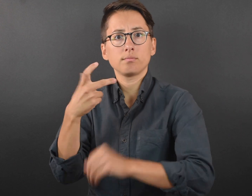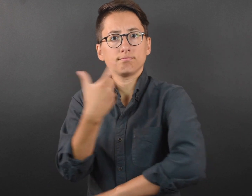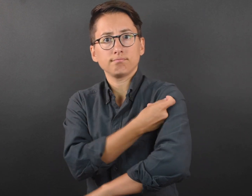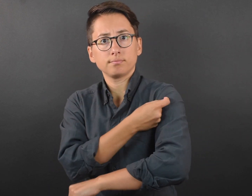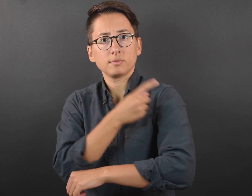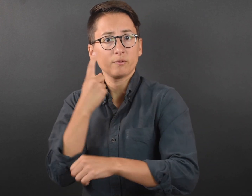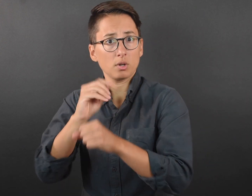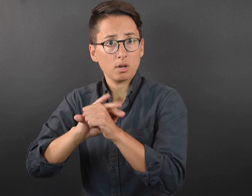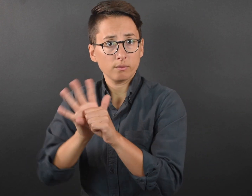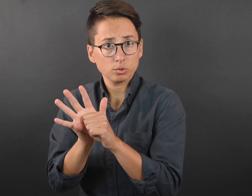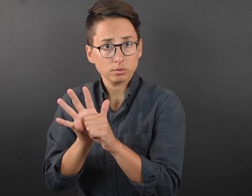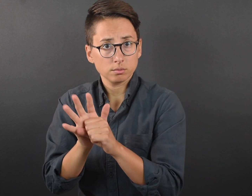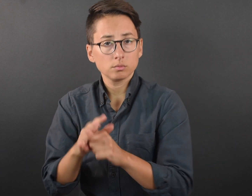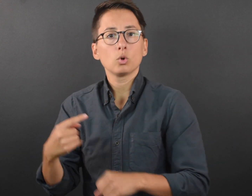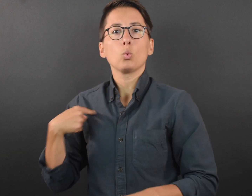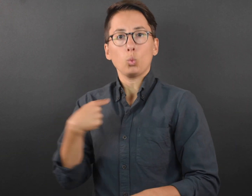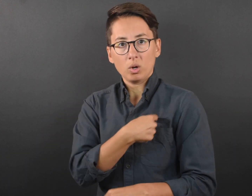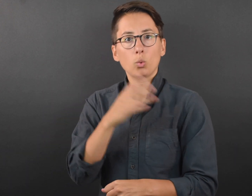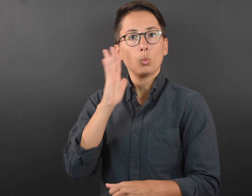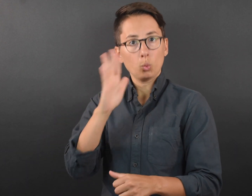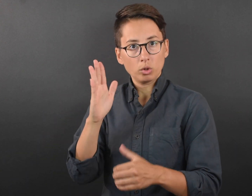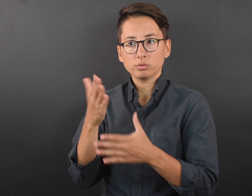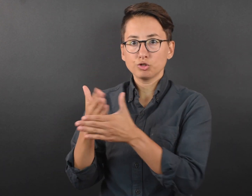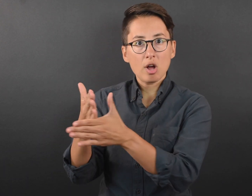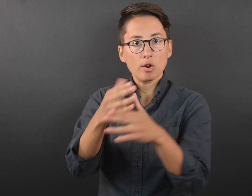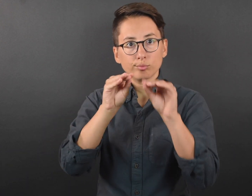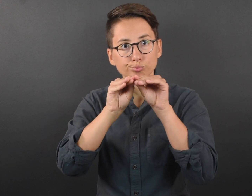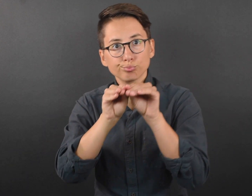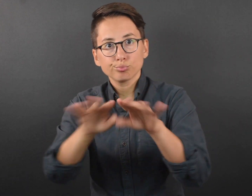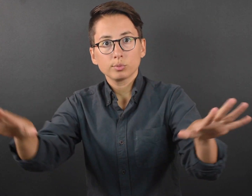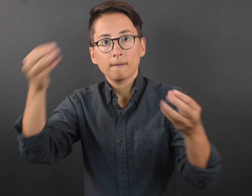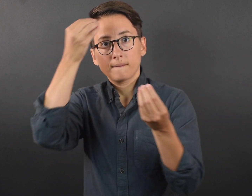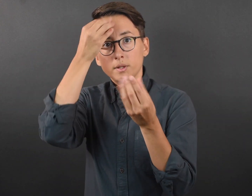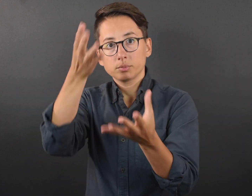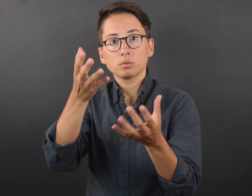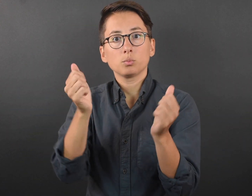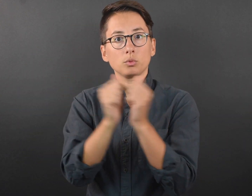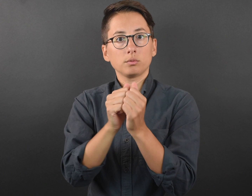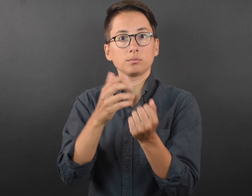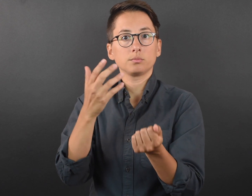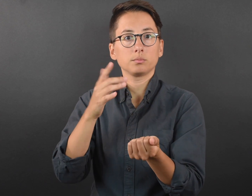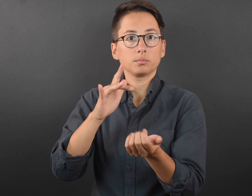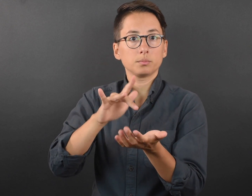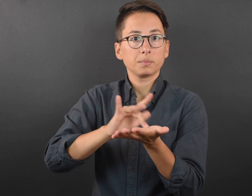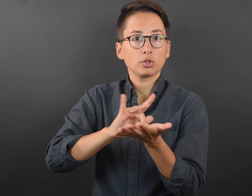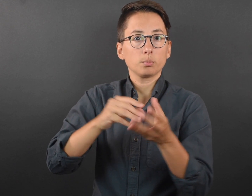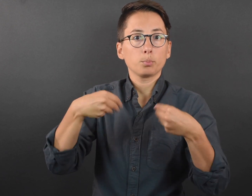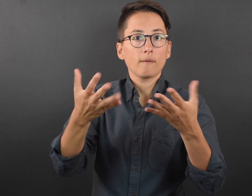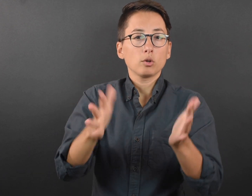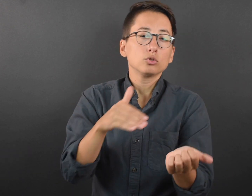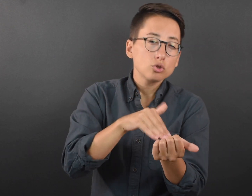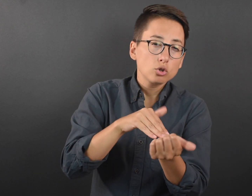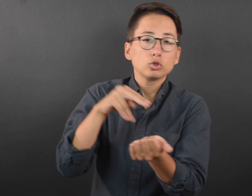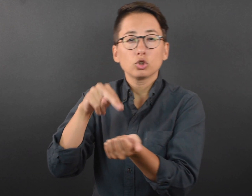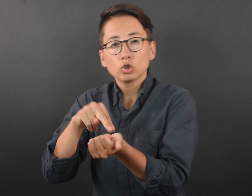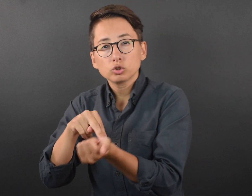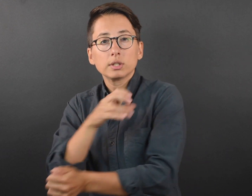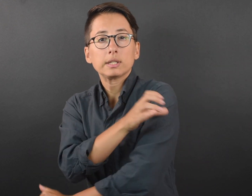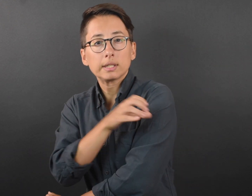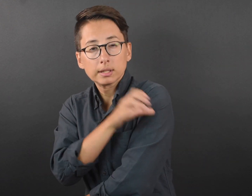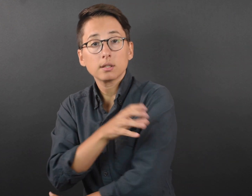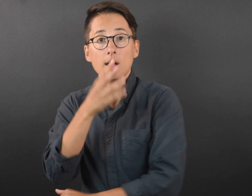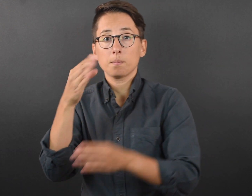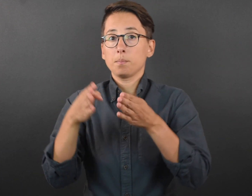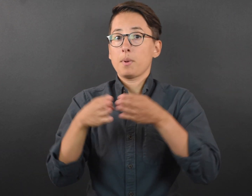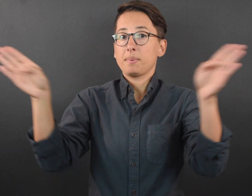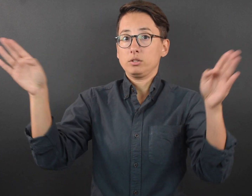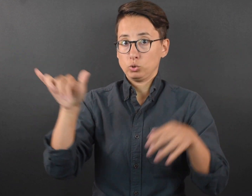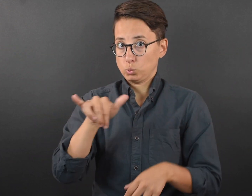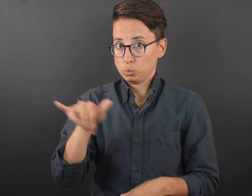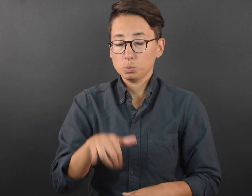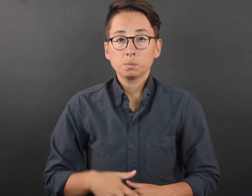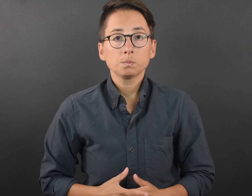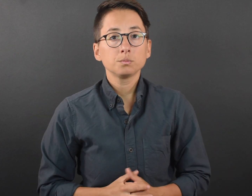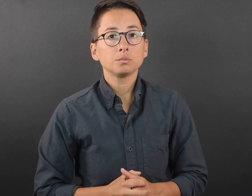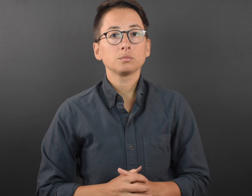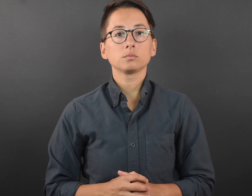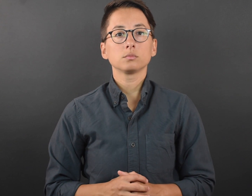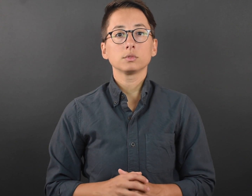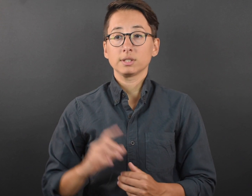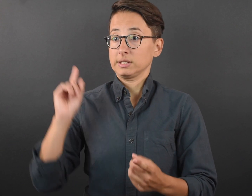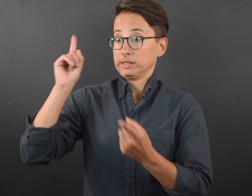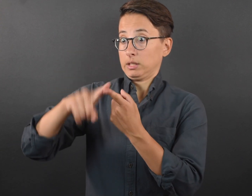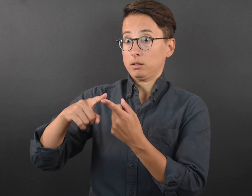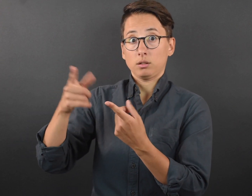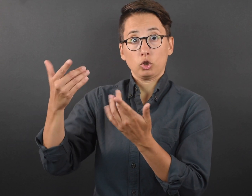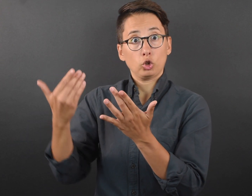the need for additional doses of COVID-19 vaccine, we will share information with providers and the public.